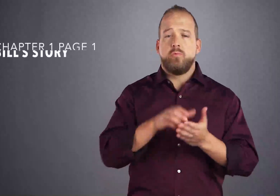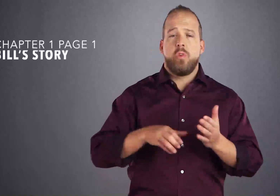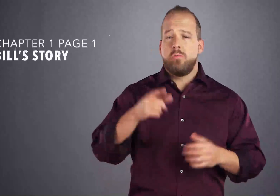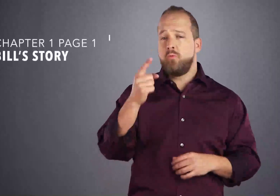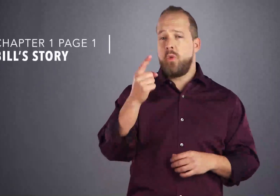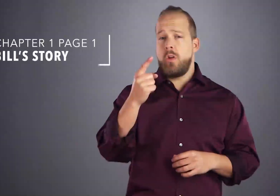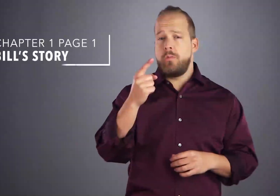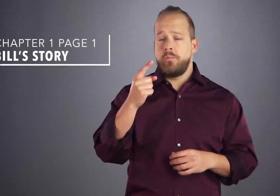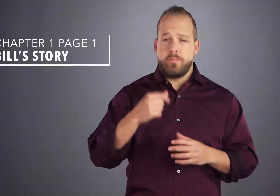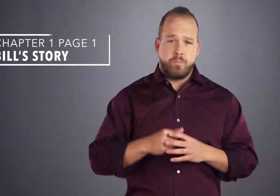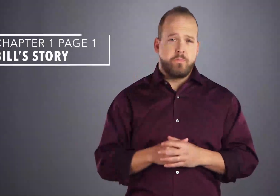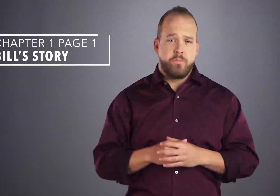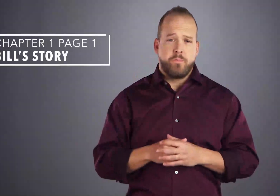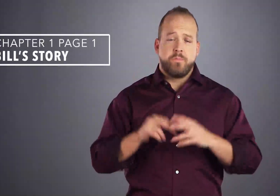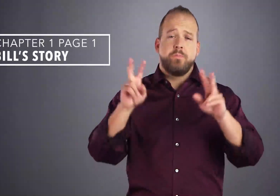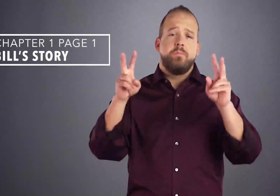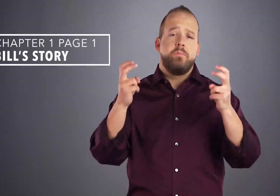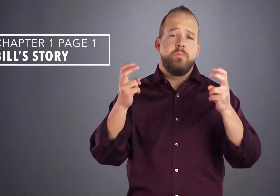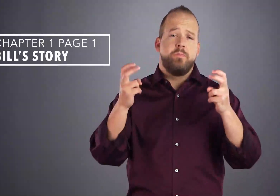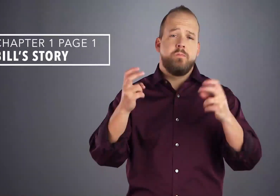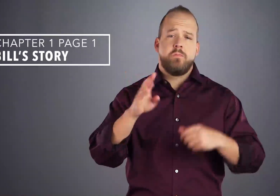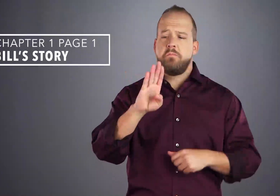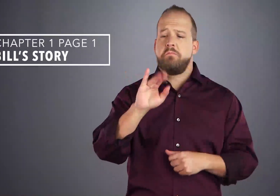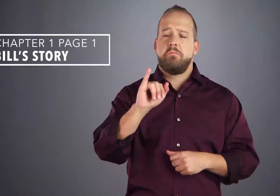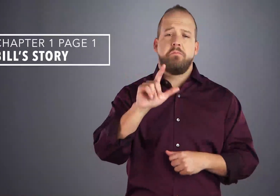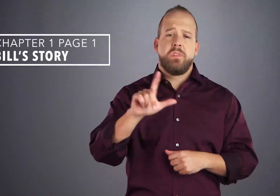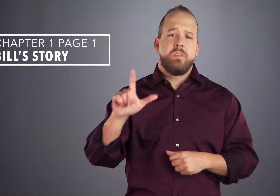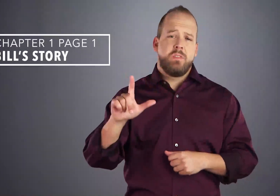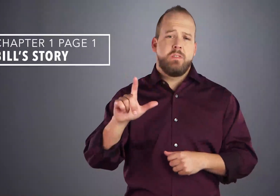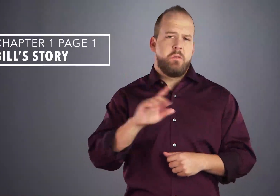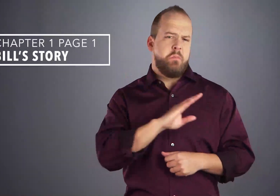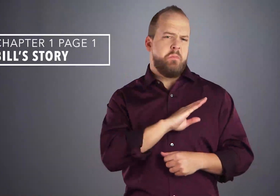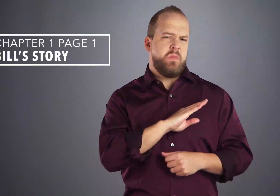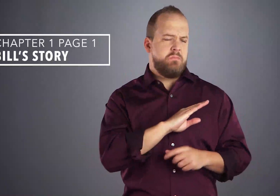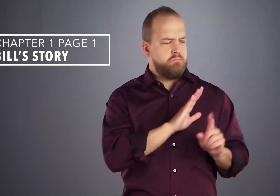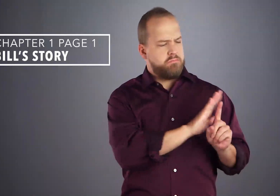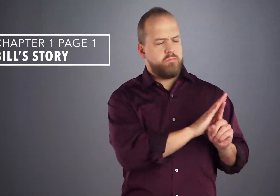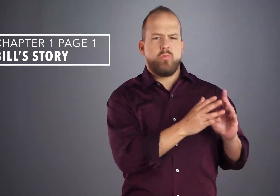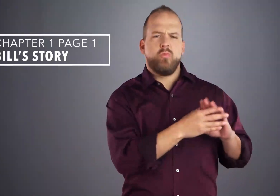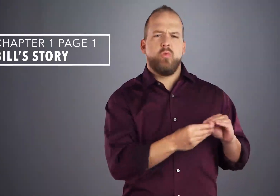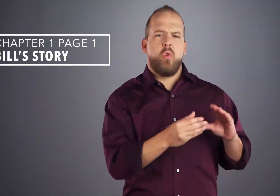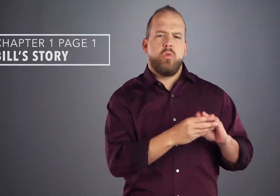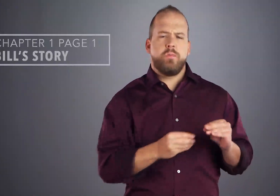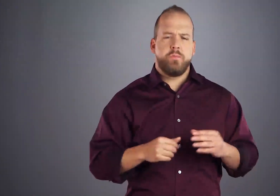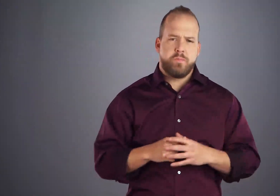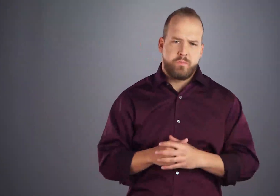Chapter 1 BILL'S STORY